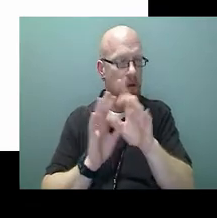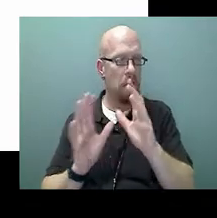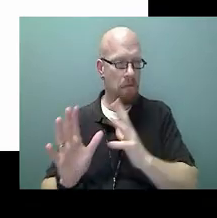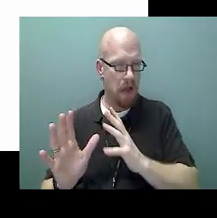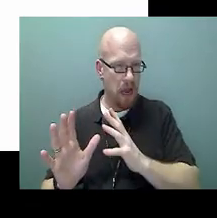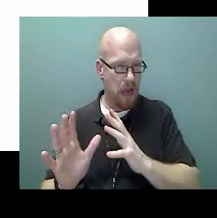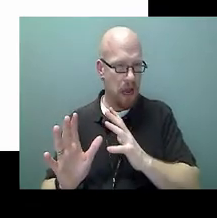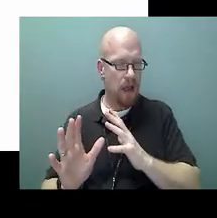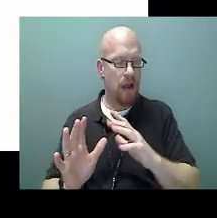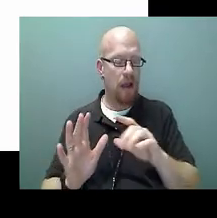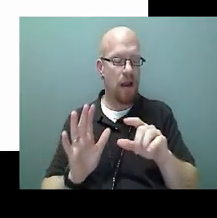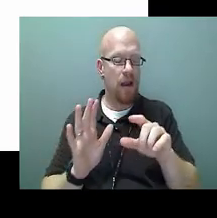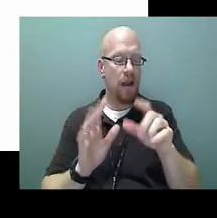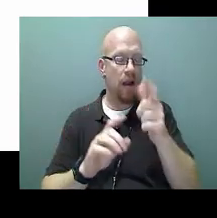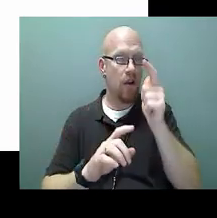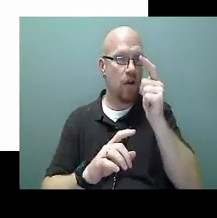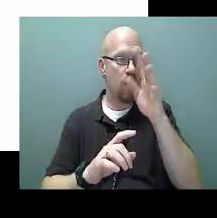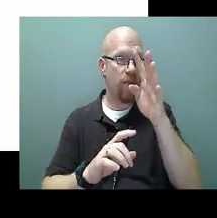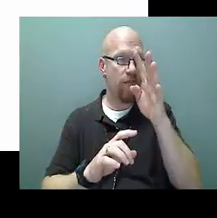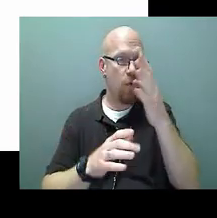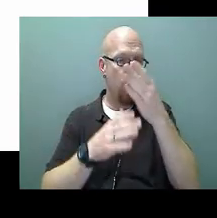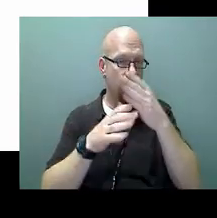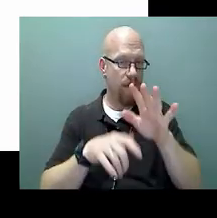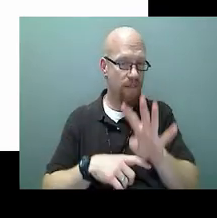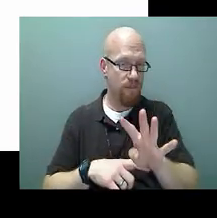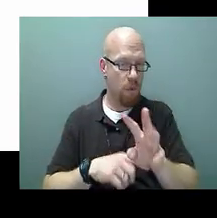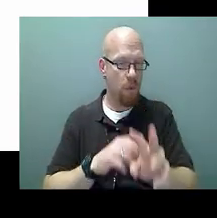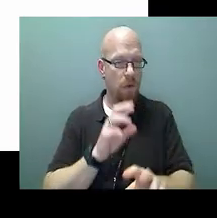I can try 4. 4 divides 8 evenly.